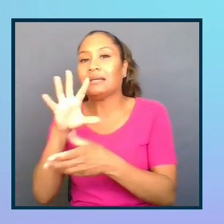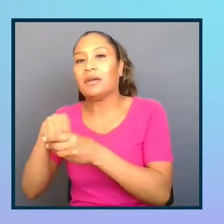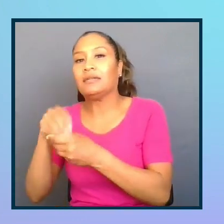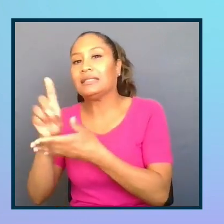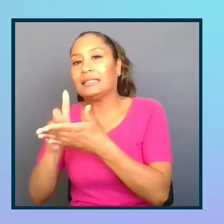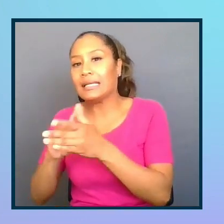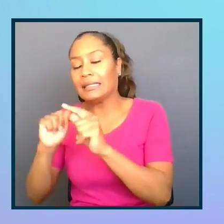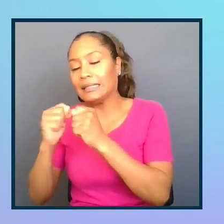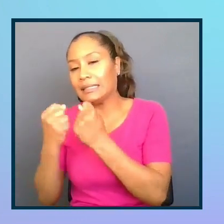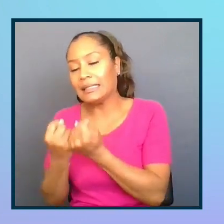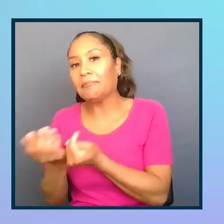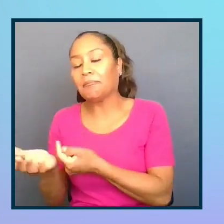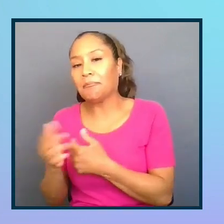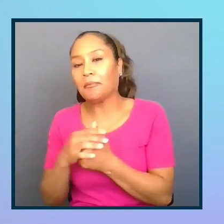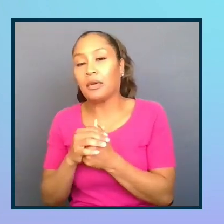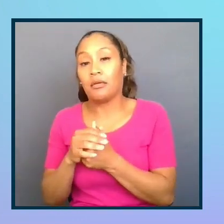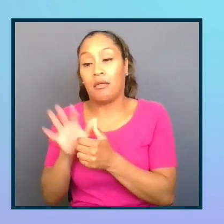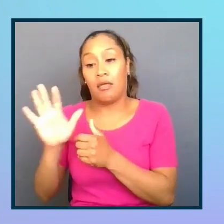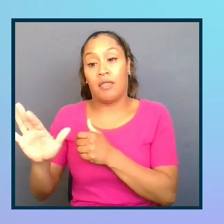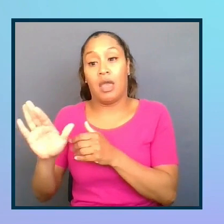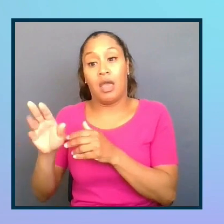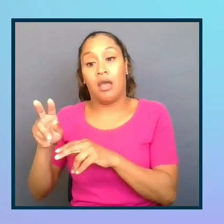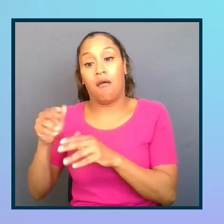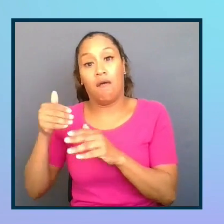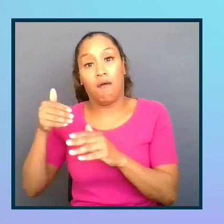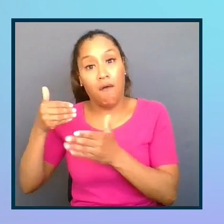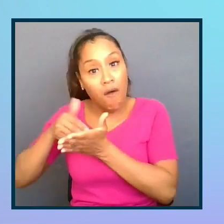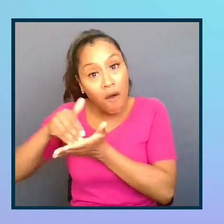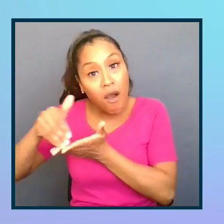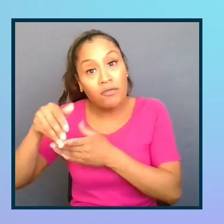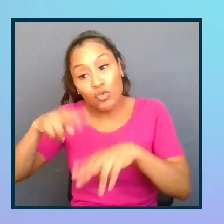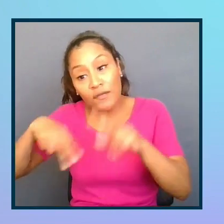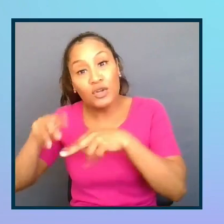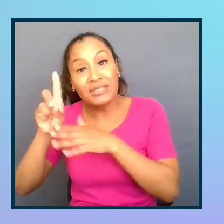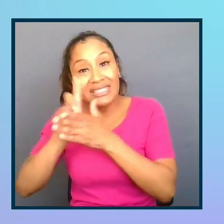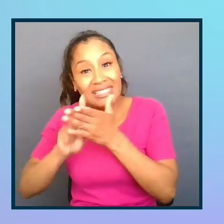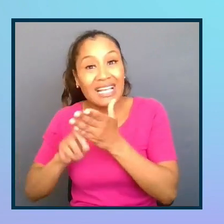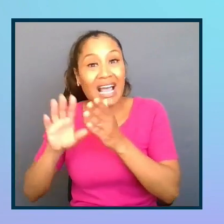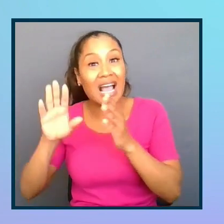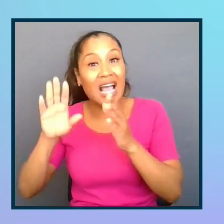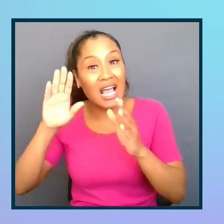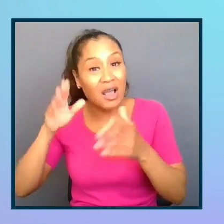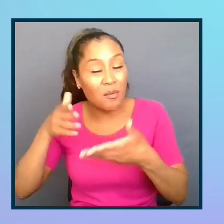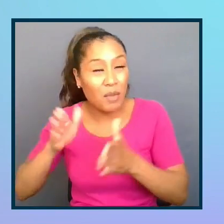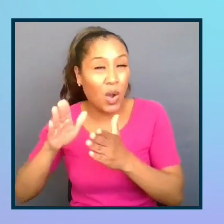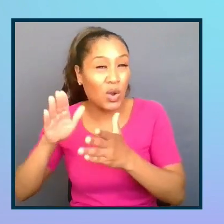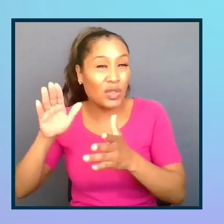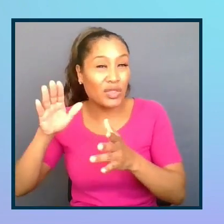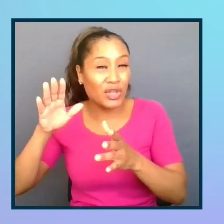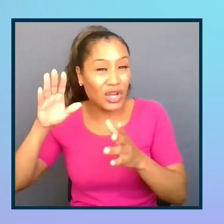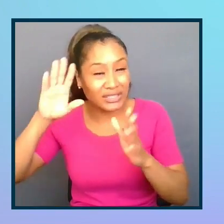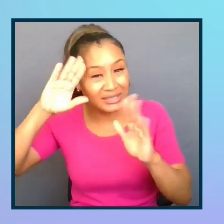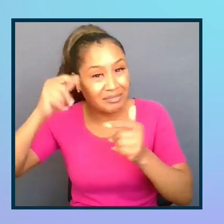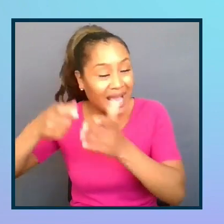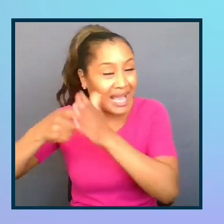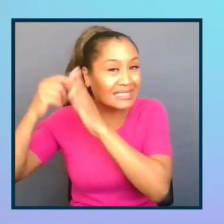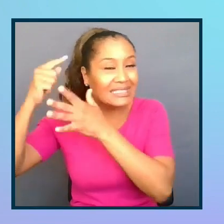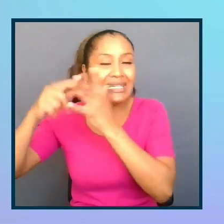So how often they review the design approach and standards, I couldn't specifically say to that,